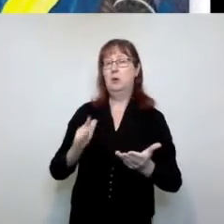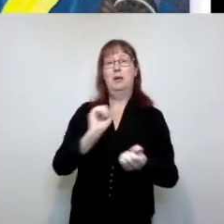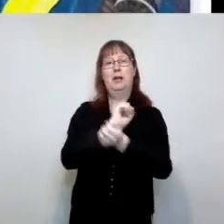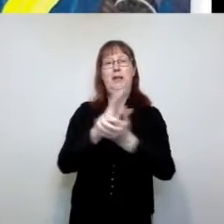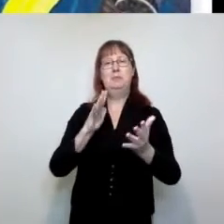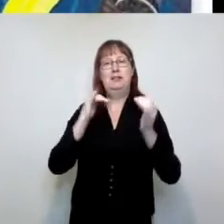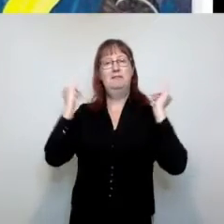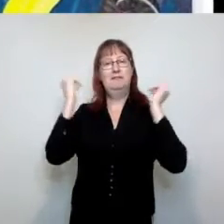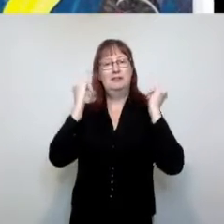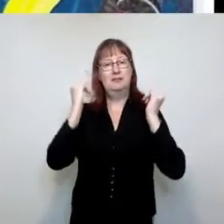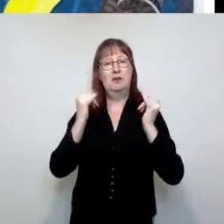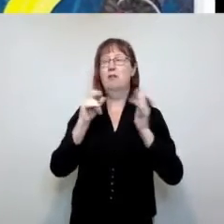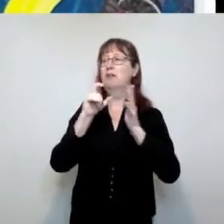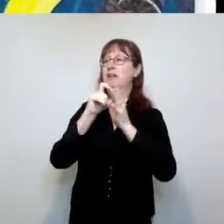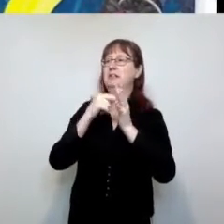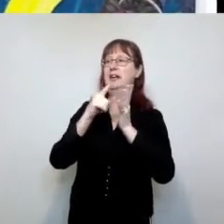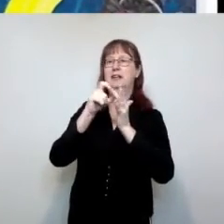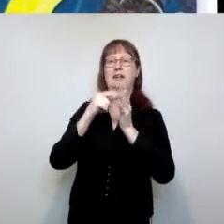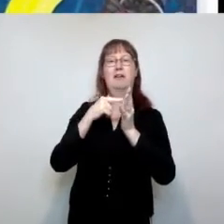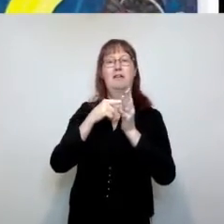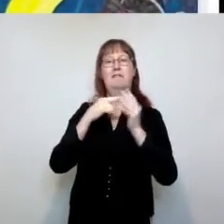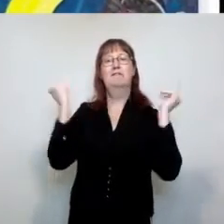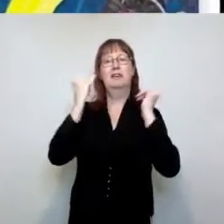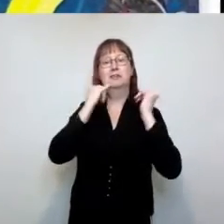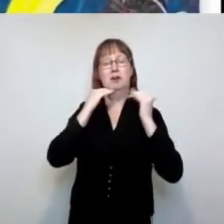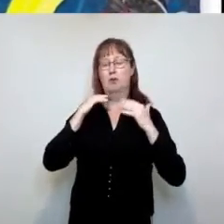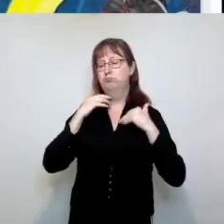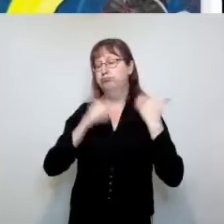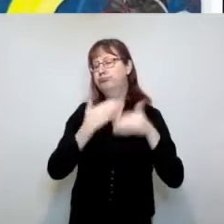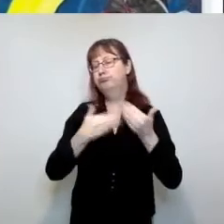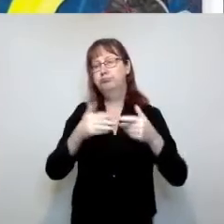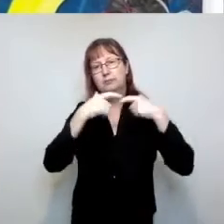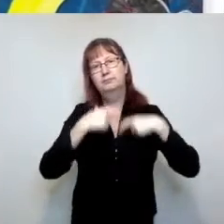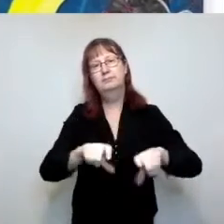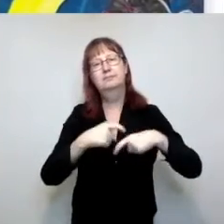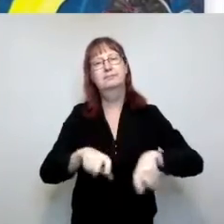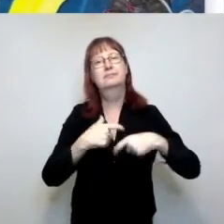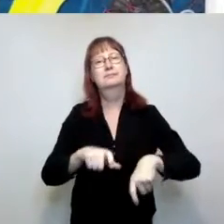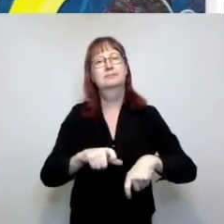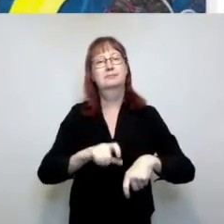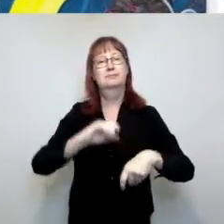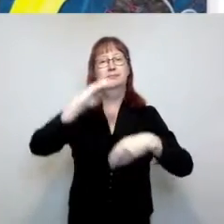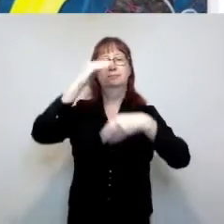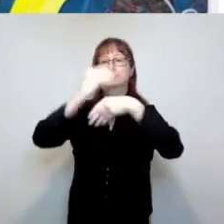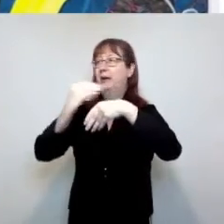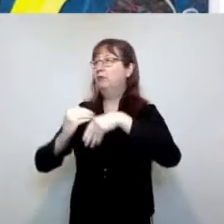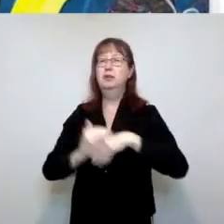in many ways it paved the way for the Liberty and DADA festivals that followed